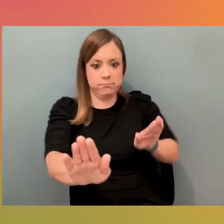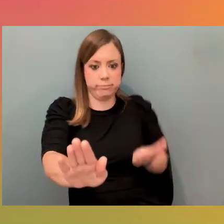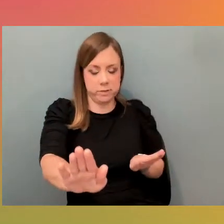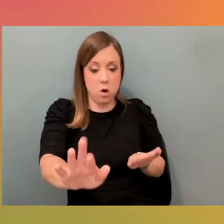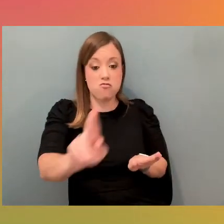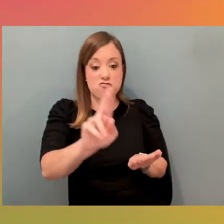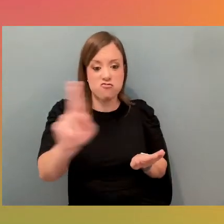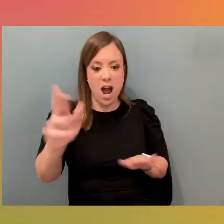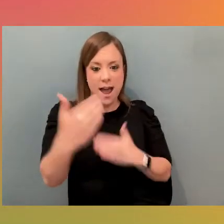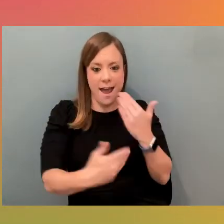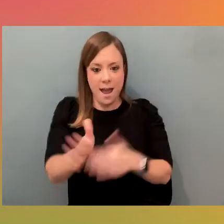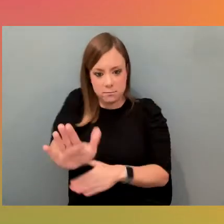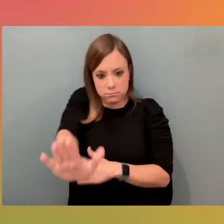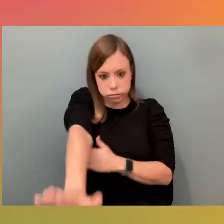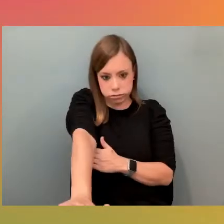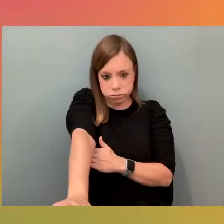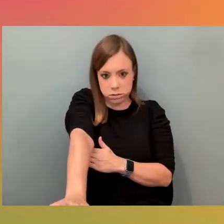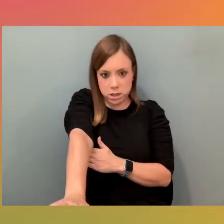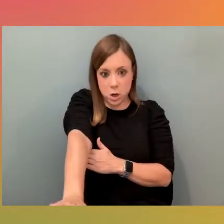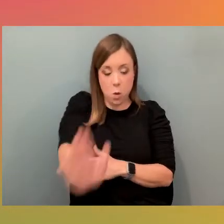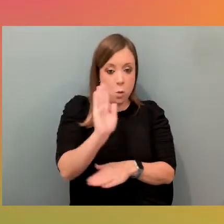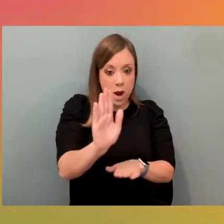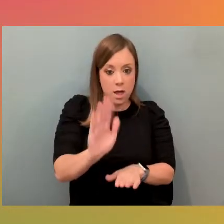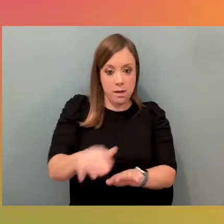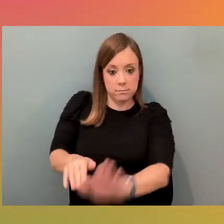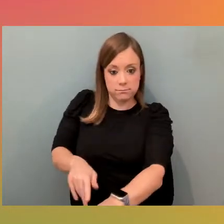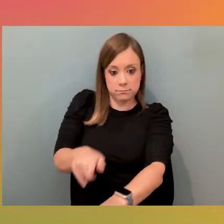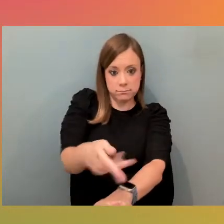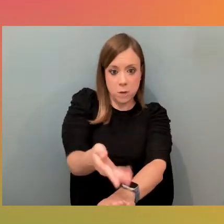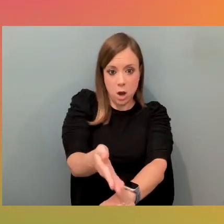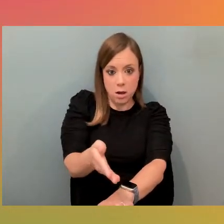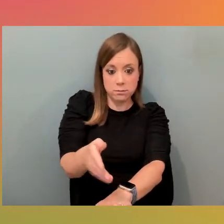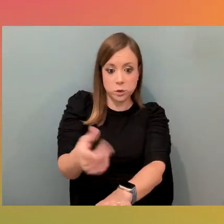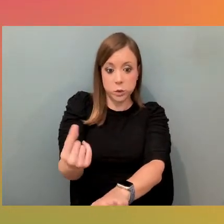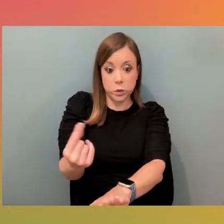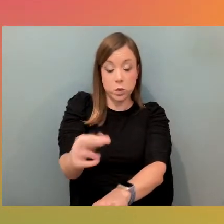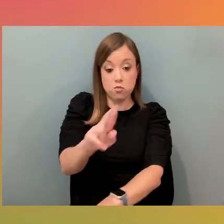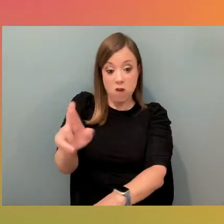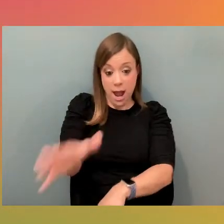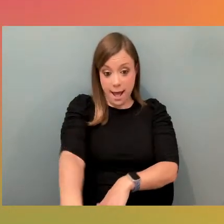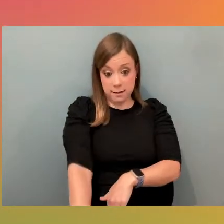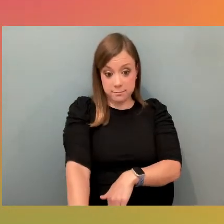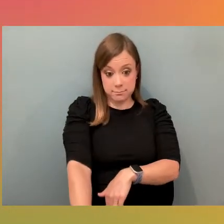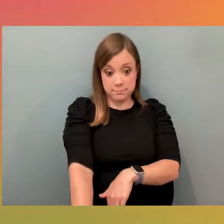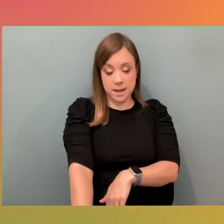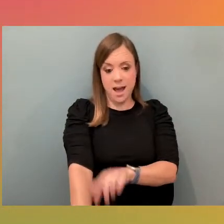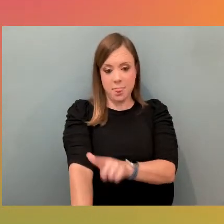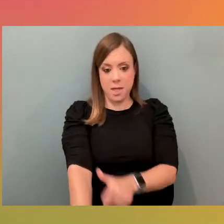TRIANGLE. SO YOU WILL BRING THE LEFT FOOT FORWARD PIVOT HEEL DOWNRIGHT